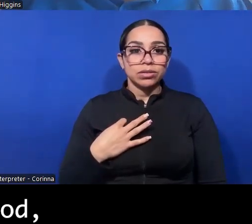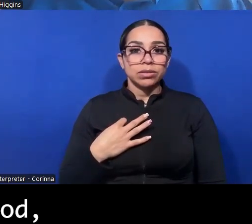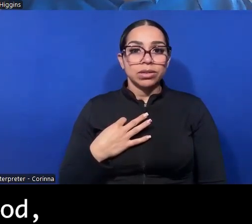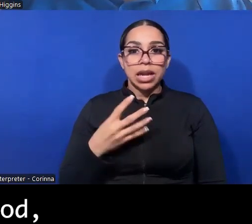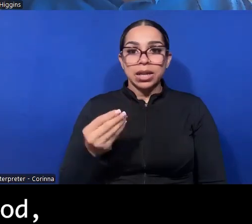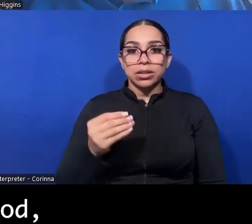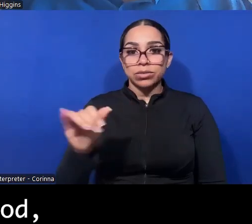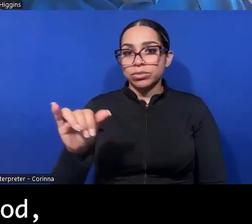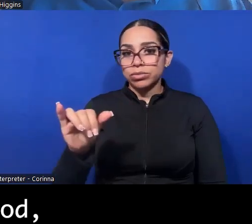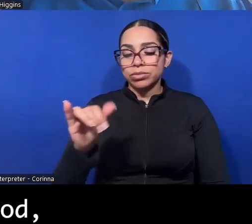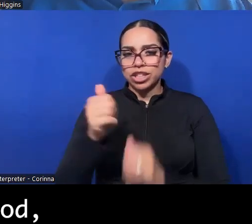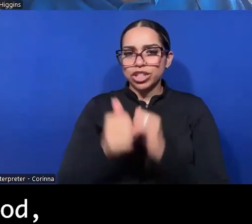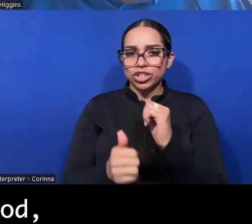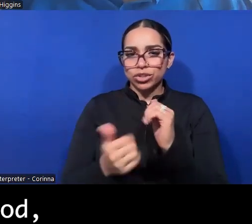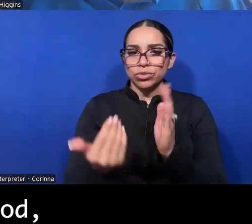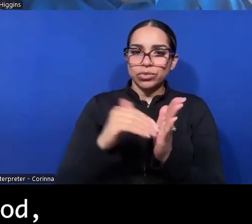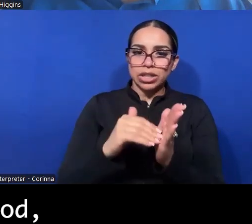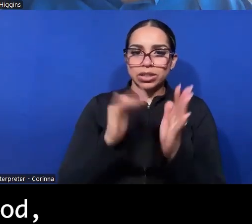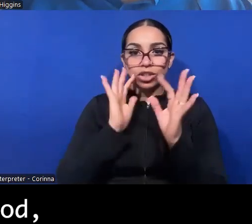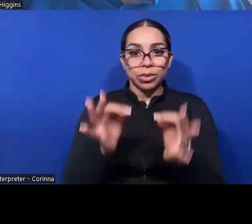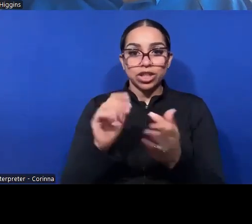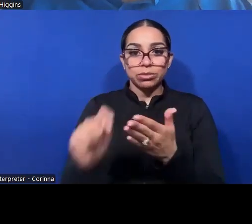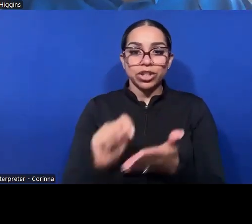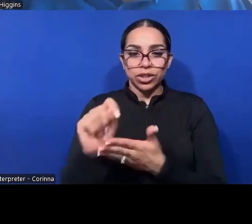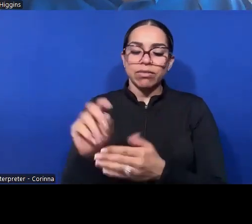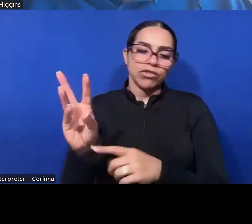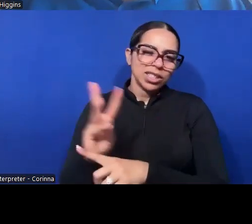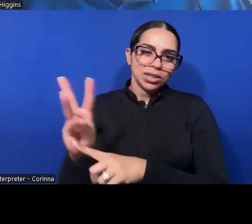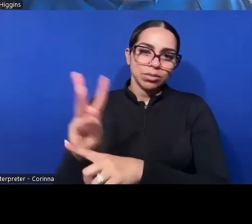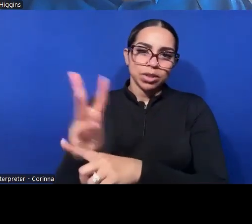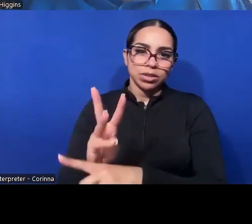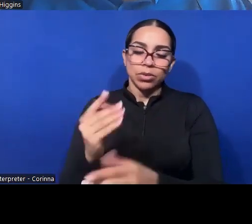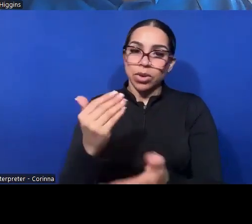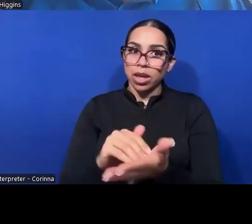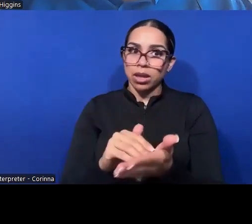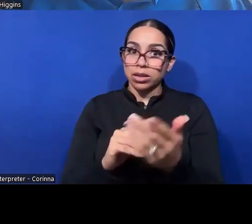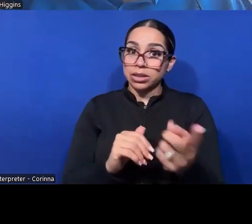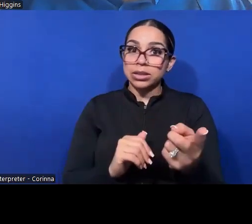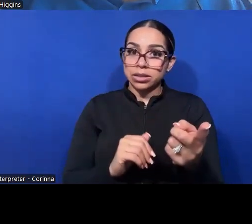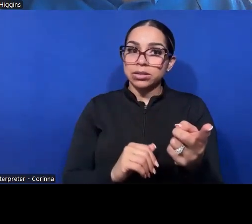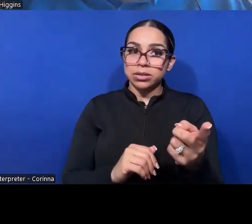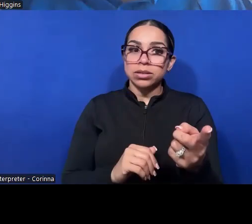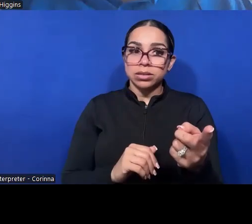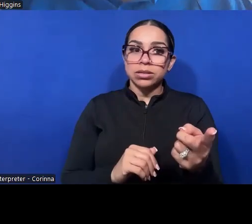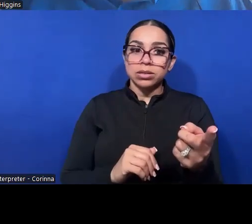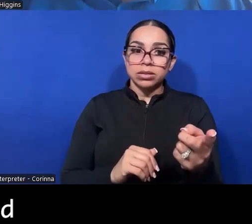kind of redetermination period, which is every six months. So again, this is, something that you're gonna have to verify